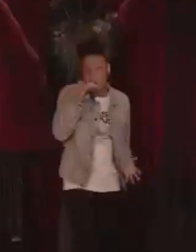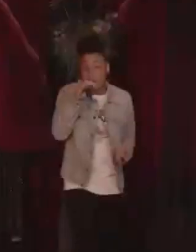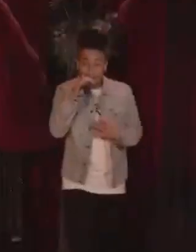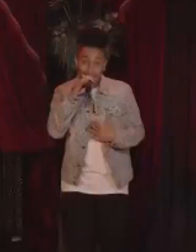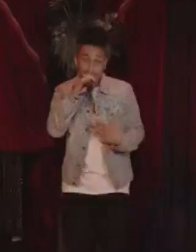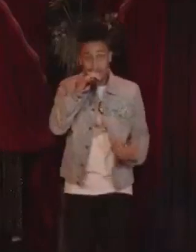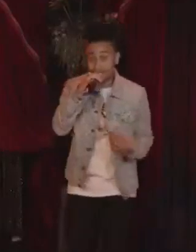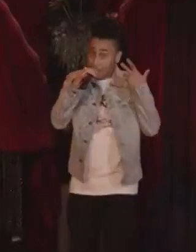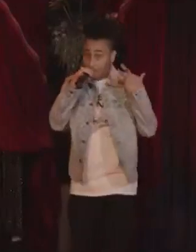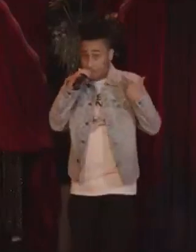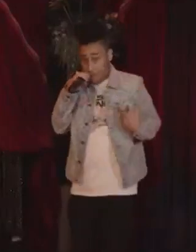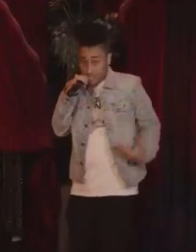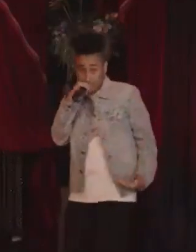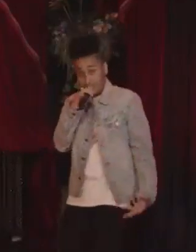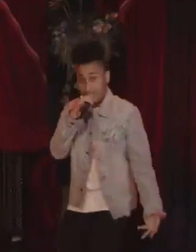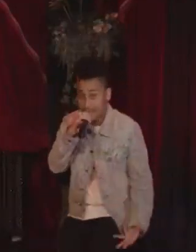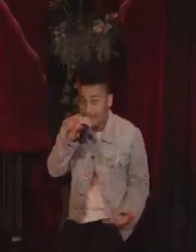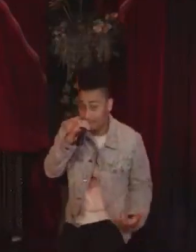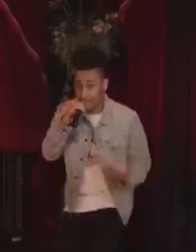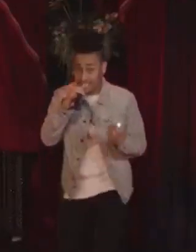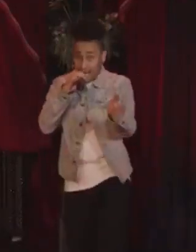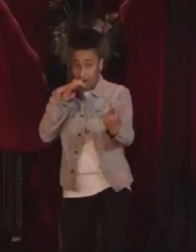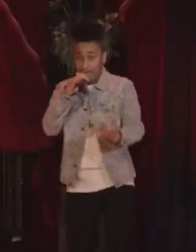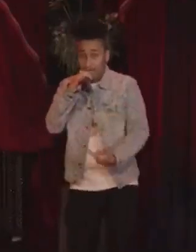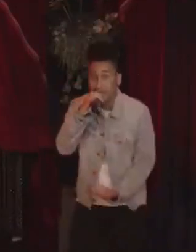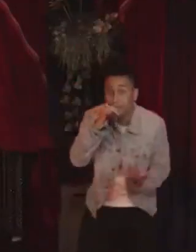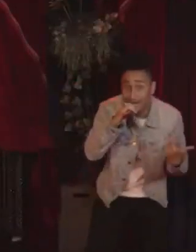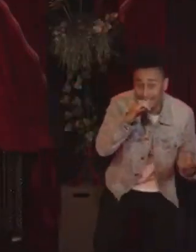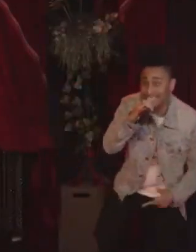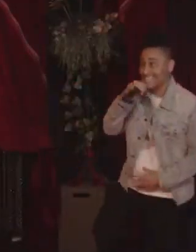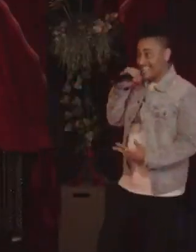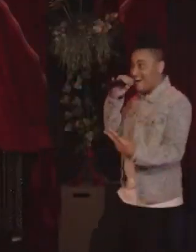asthma actually daddy.